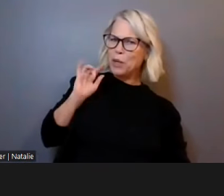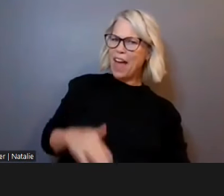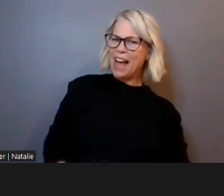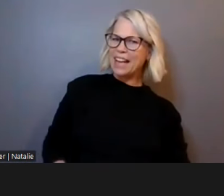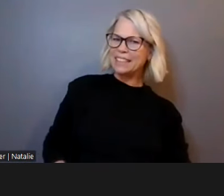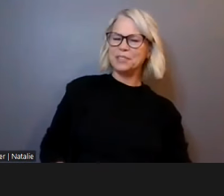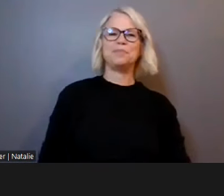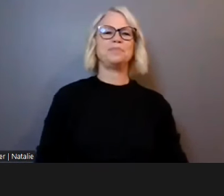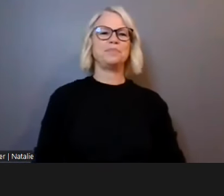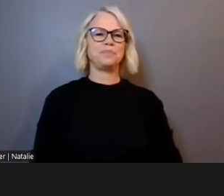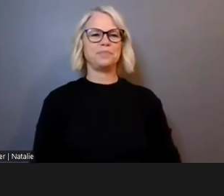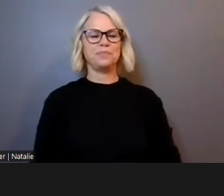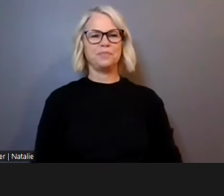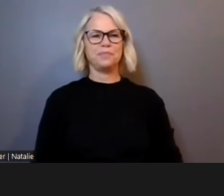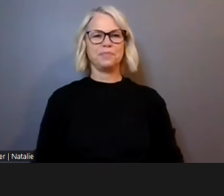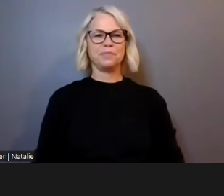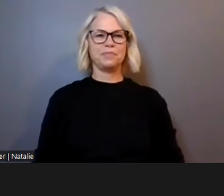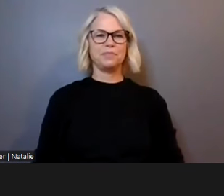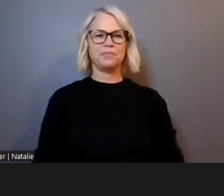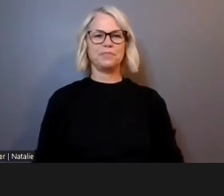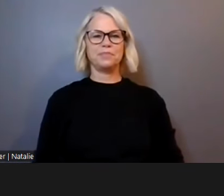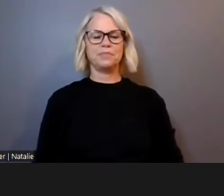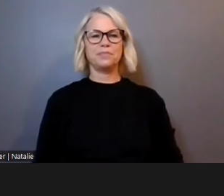hear that. All right.